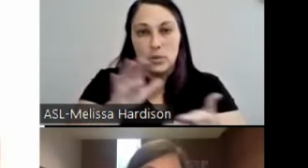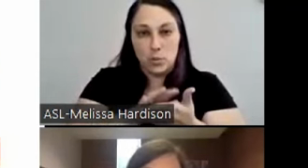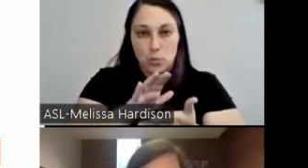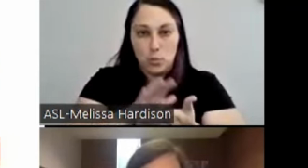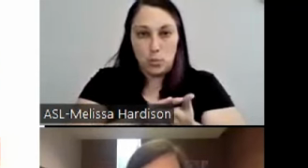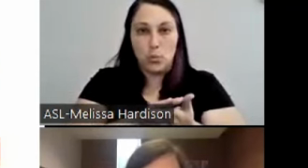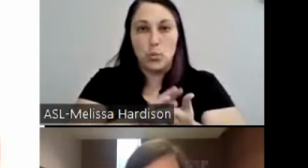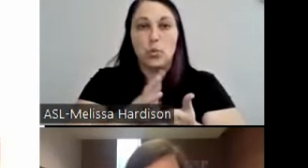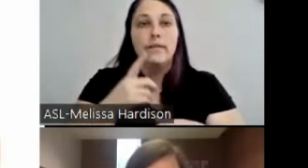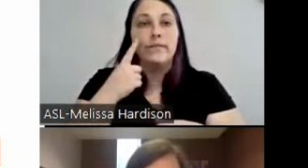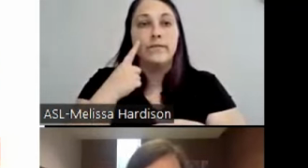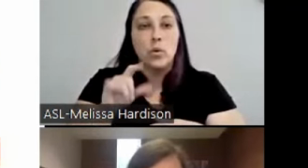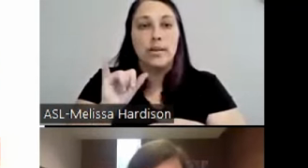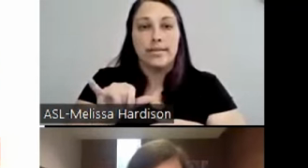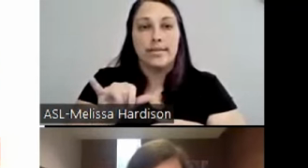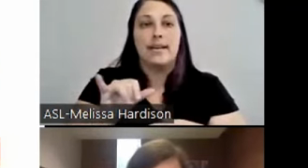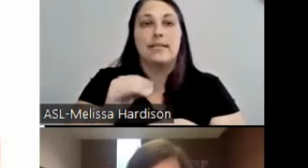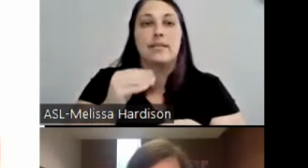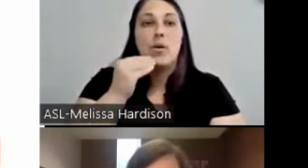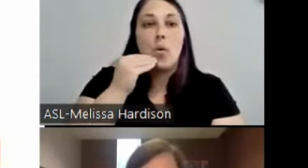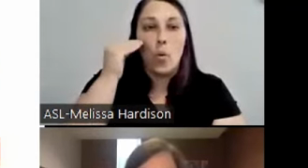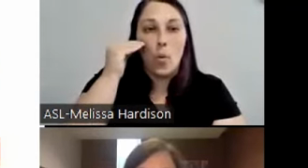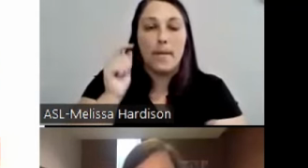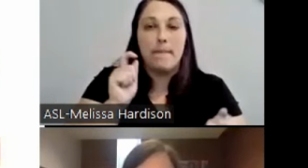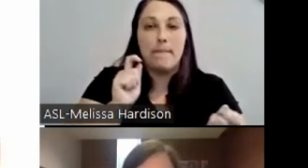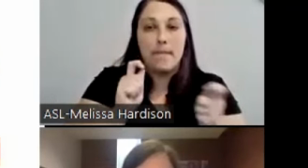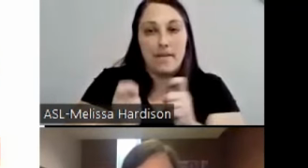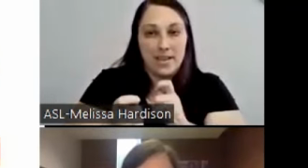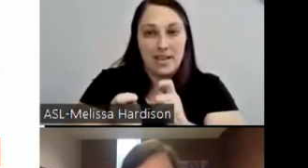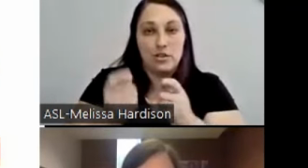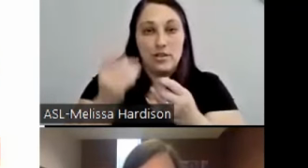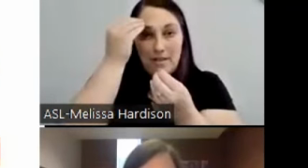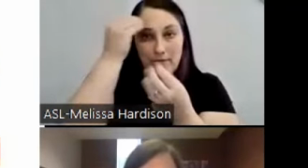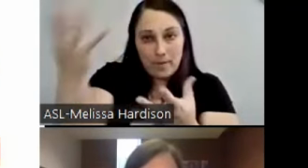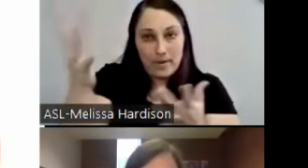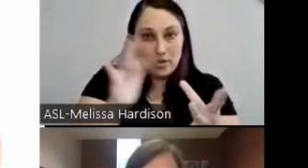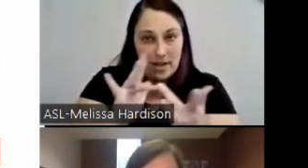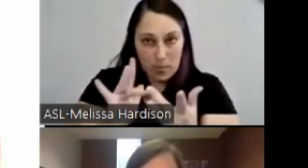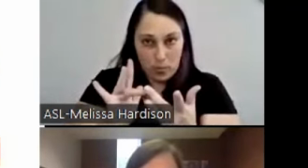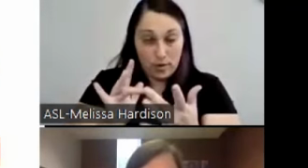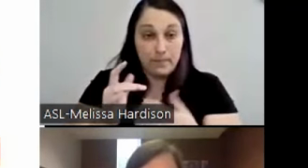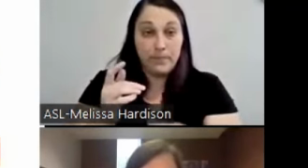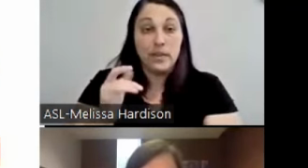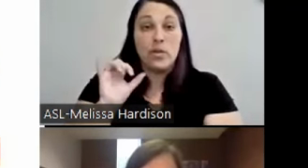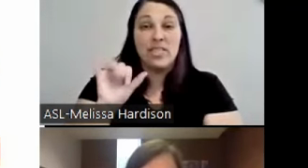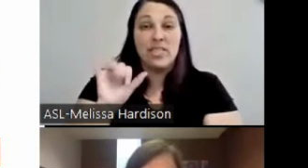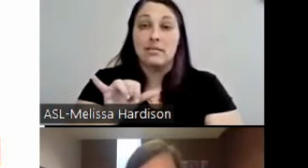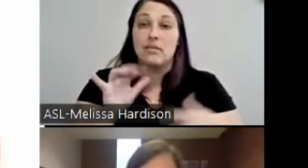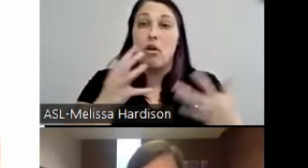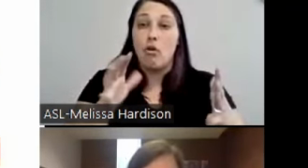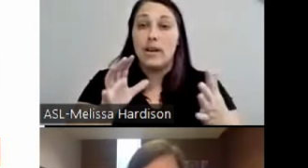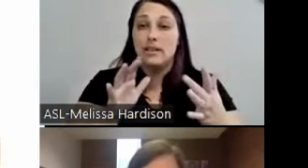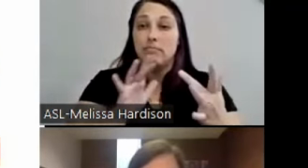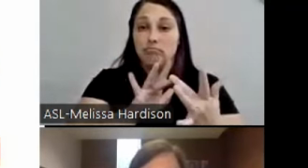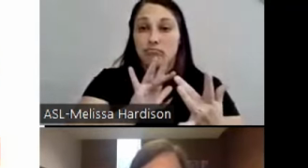KENT Thank you Emily! Yeah, partnerships play a big role. As Emily kind of highlighted, it is a very fragmented service